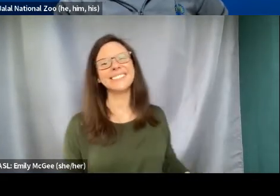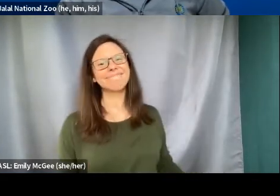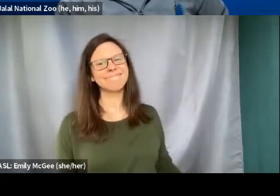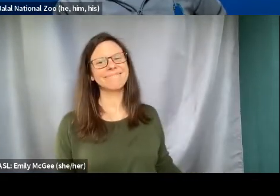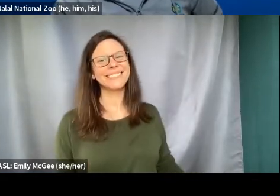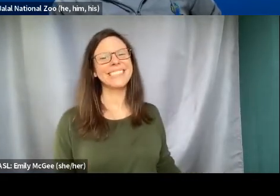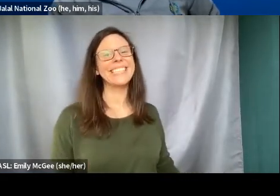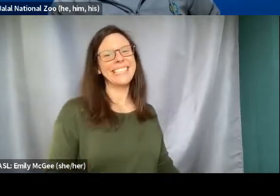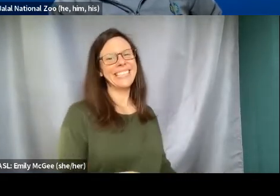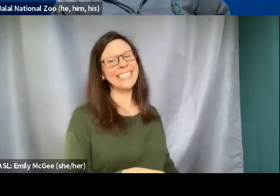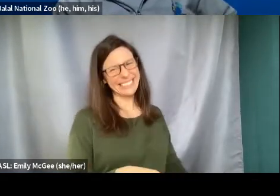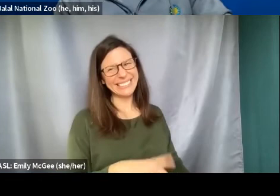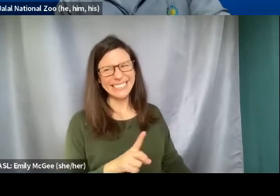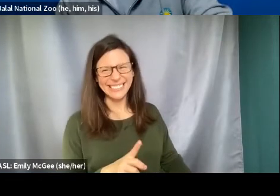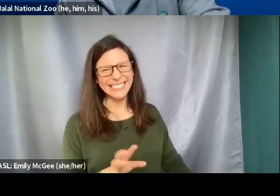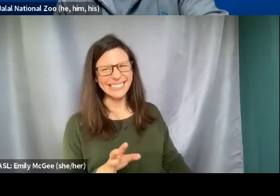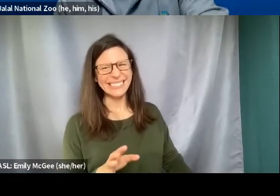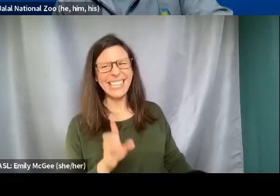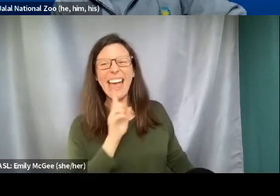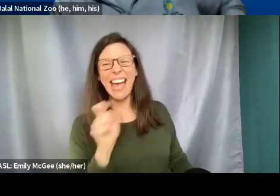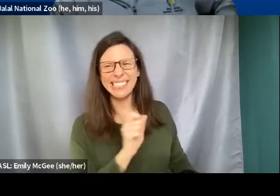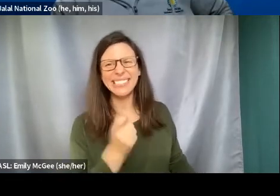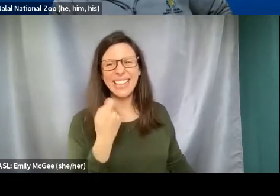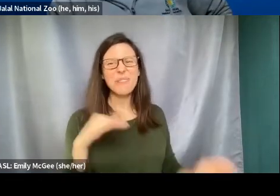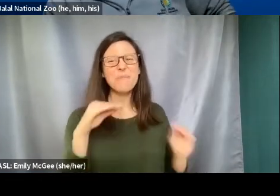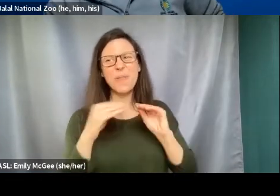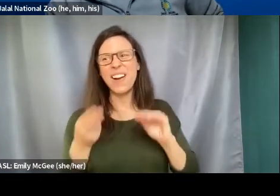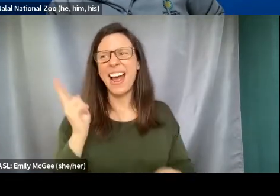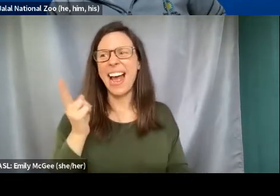It's actually a little higher, but the the number scale was kind of off the screen.